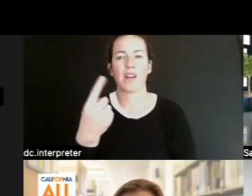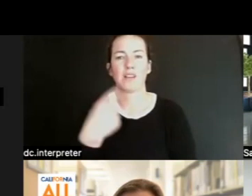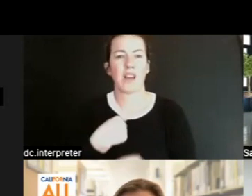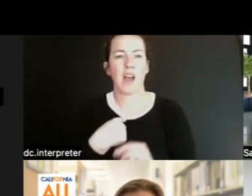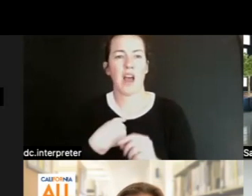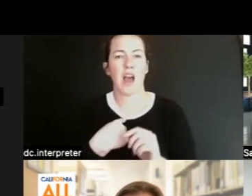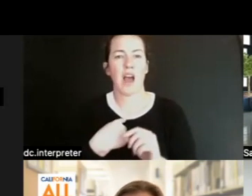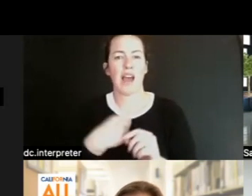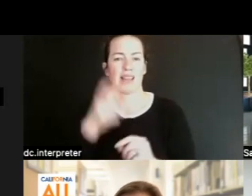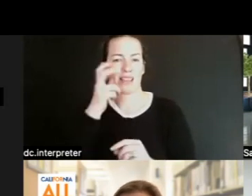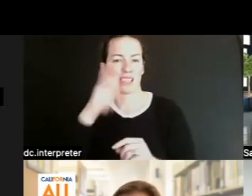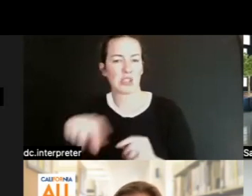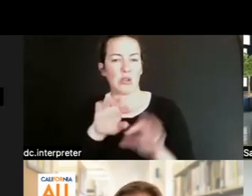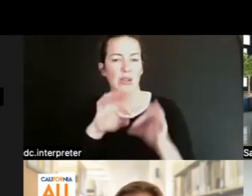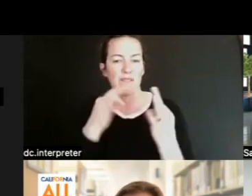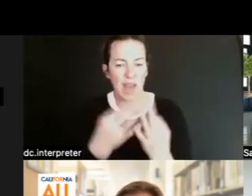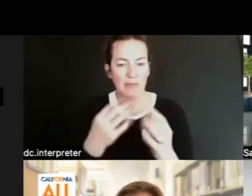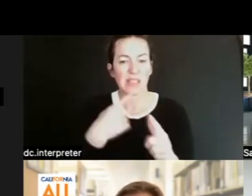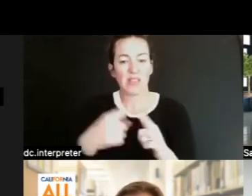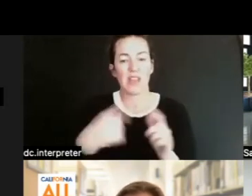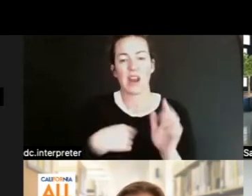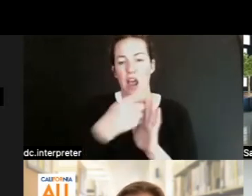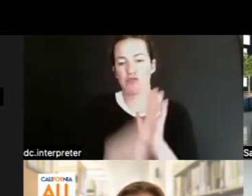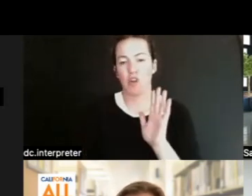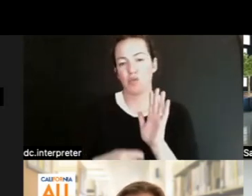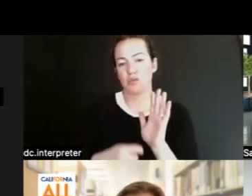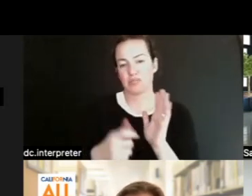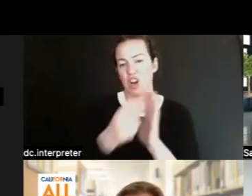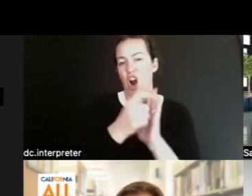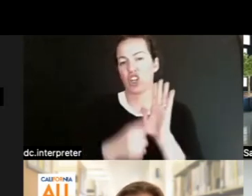families, I ended up writing an article called The Perfect Storm, because our families were really